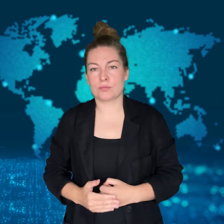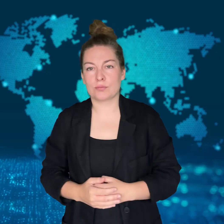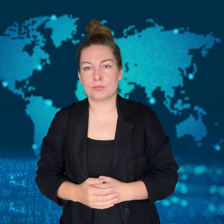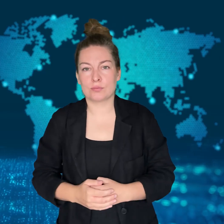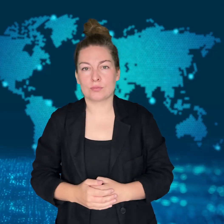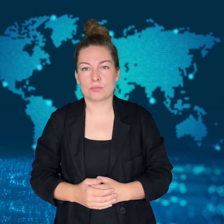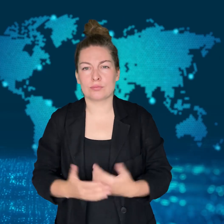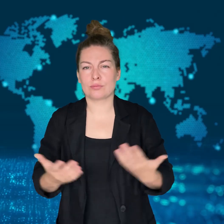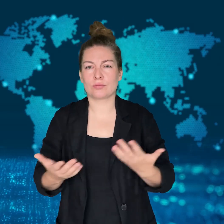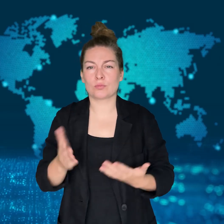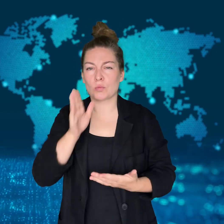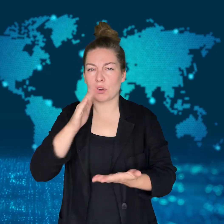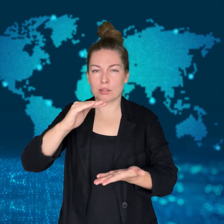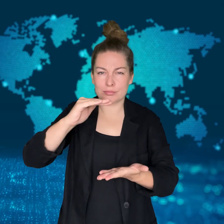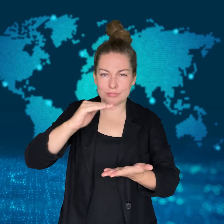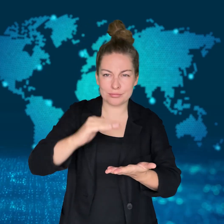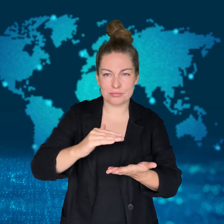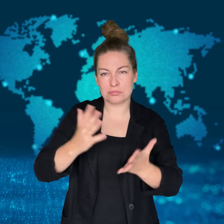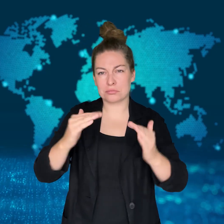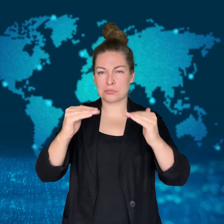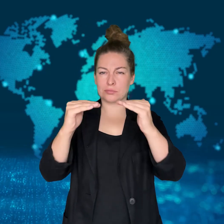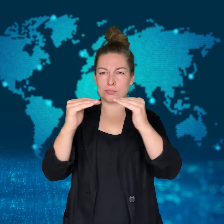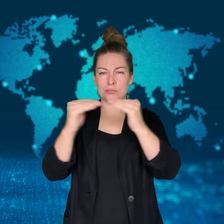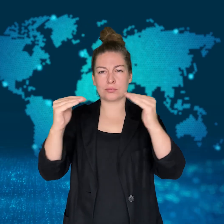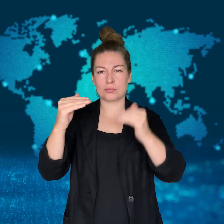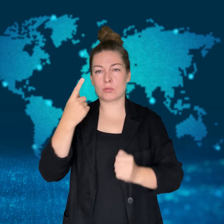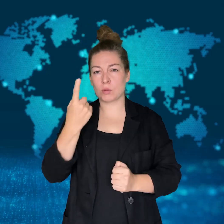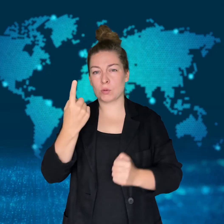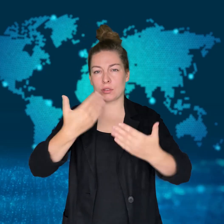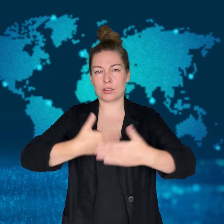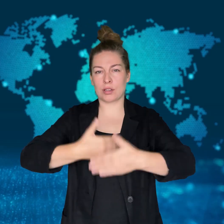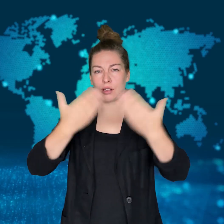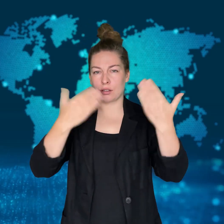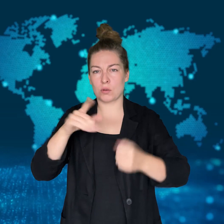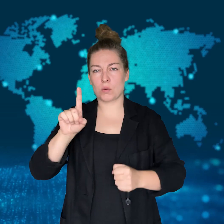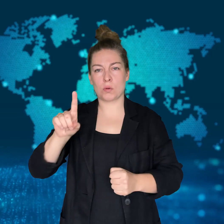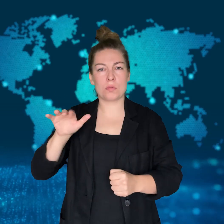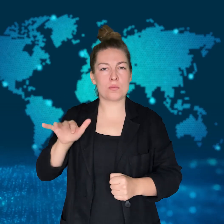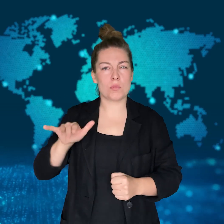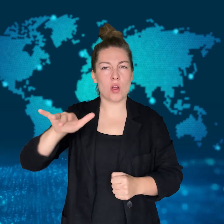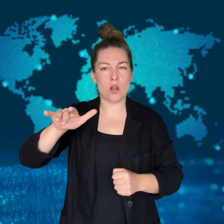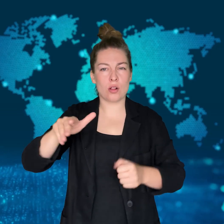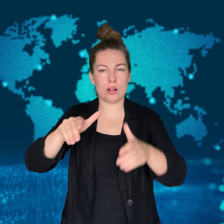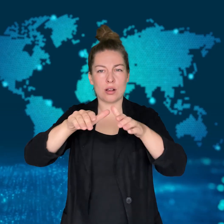is intended to cause prices to rise.